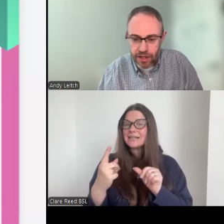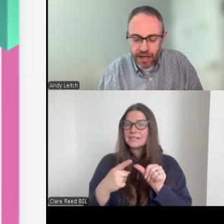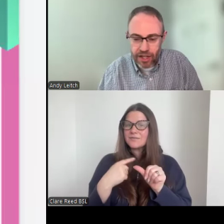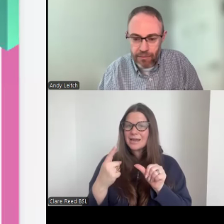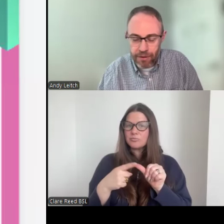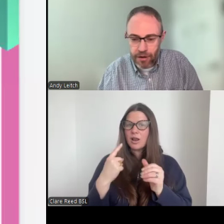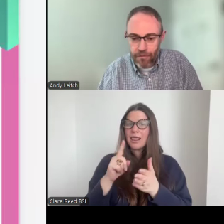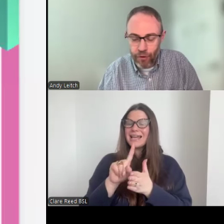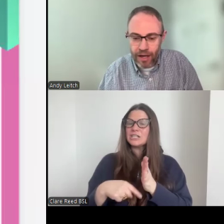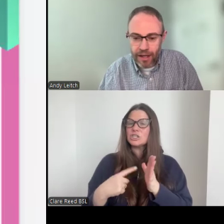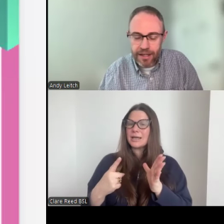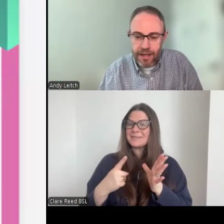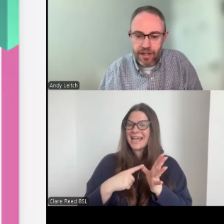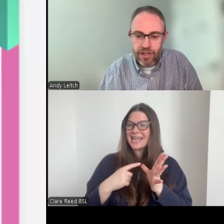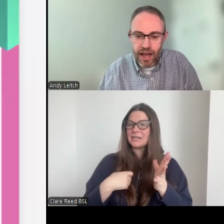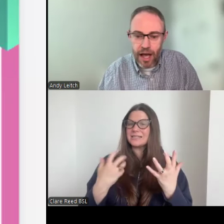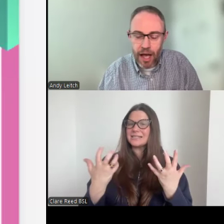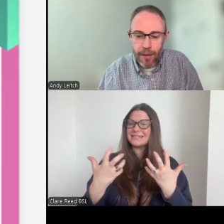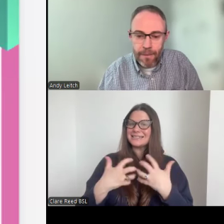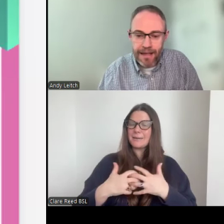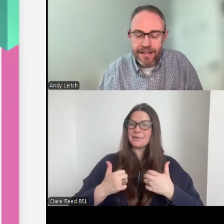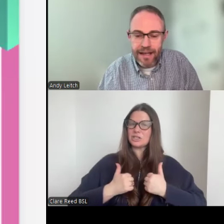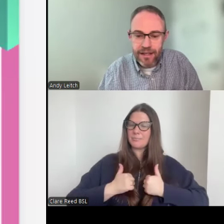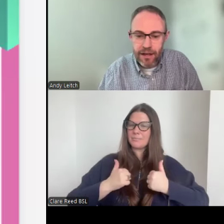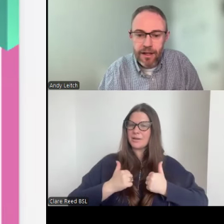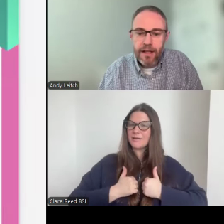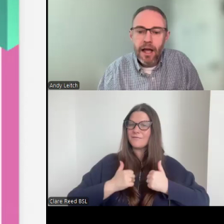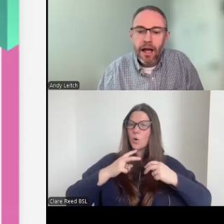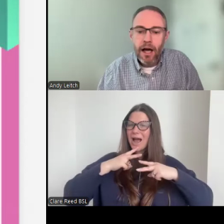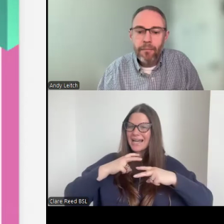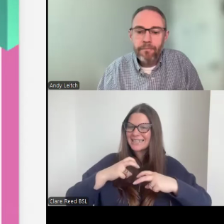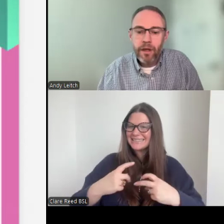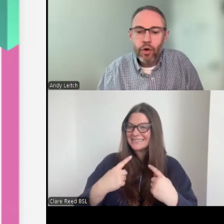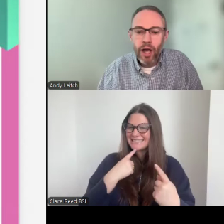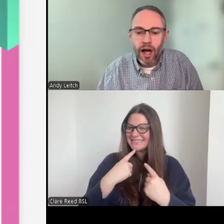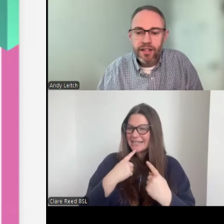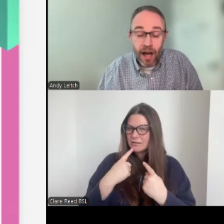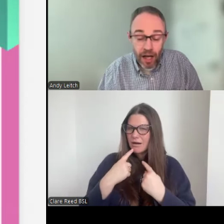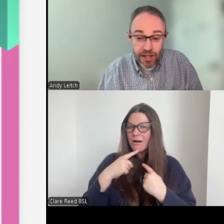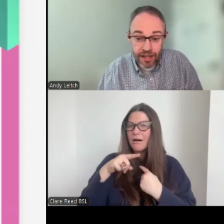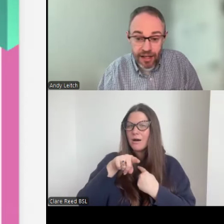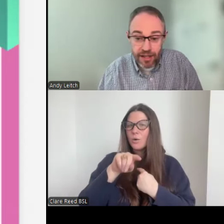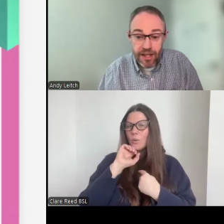our tech champion for analytics and data, your guide to harnessing data.